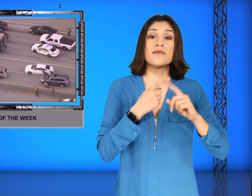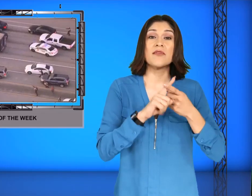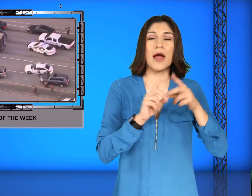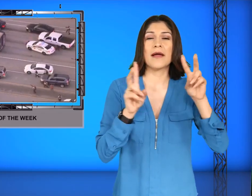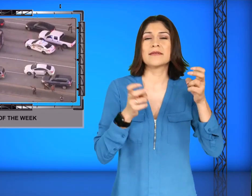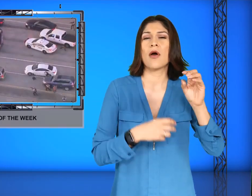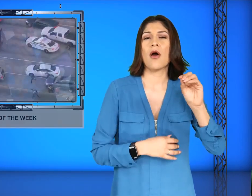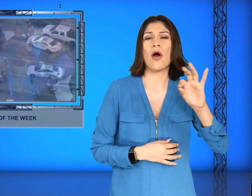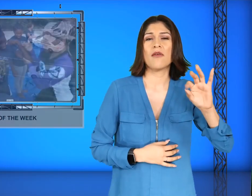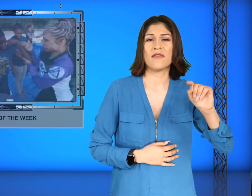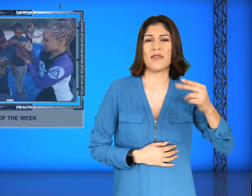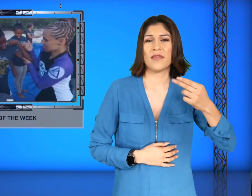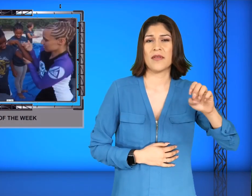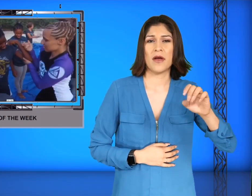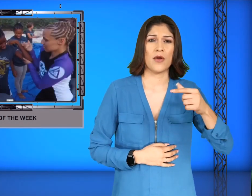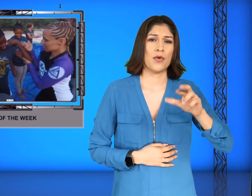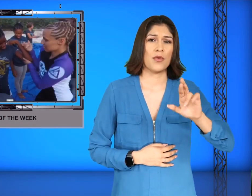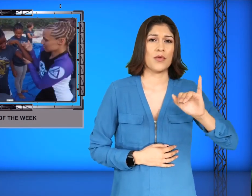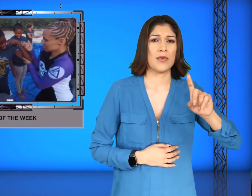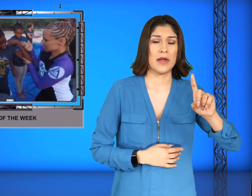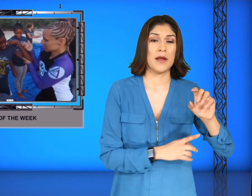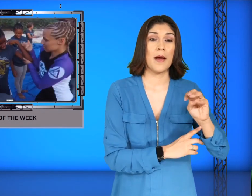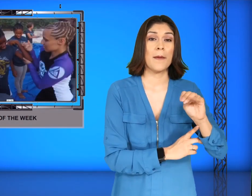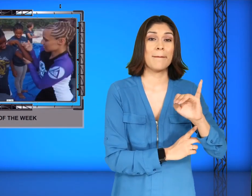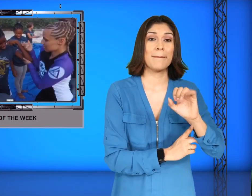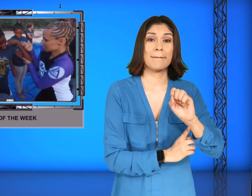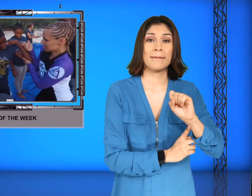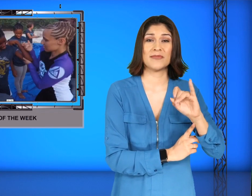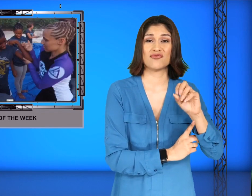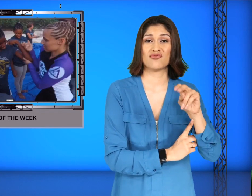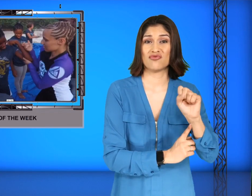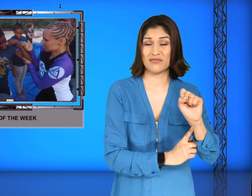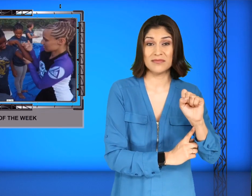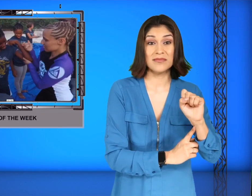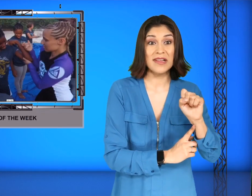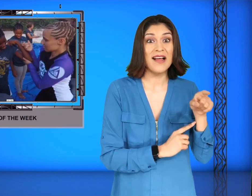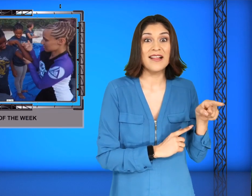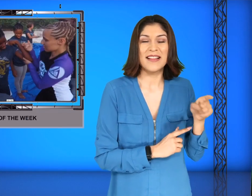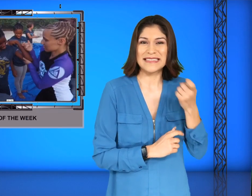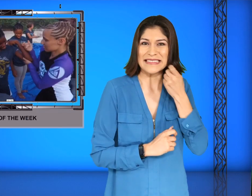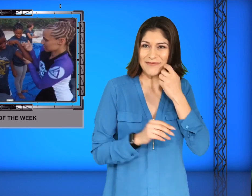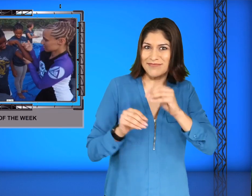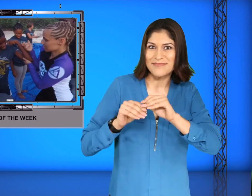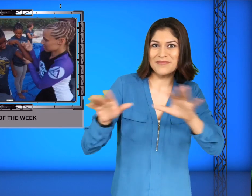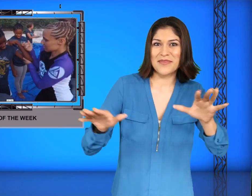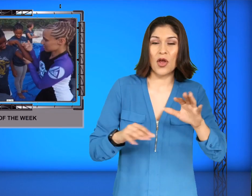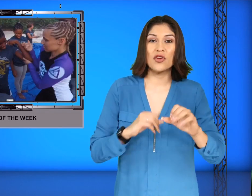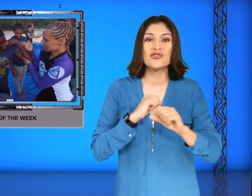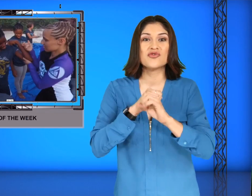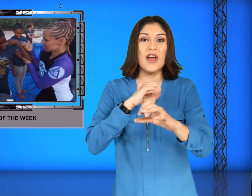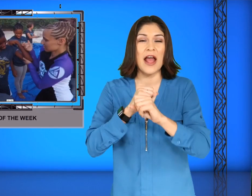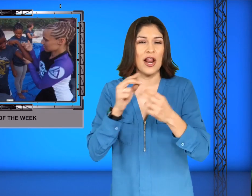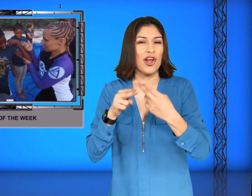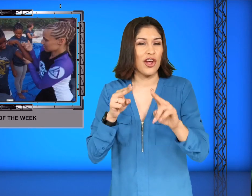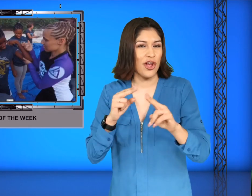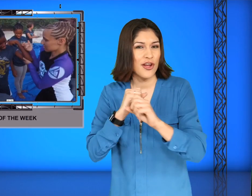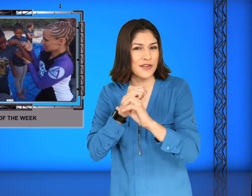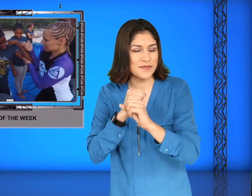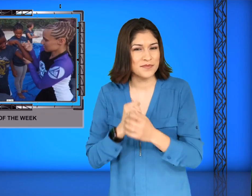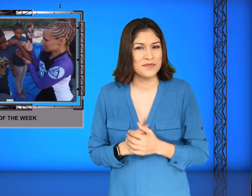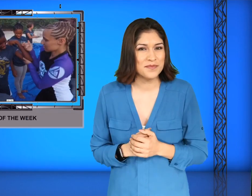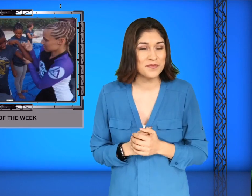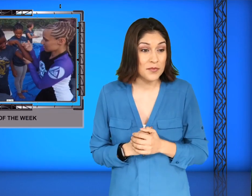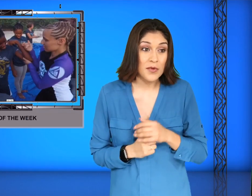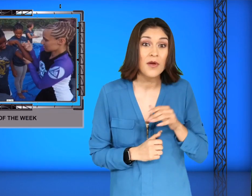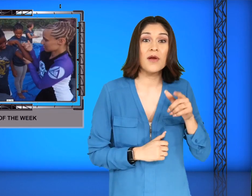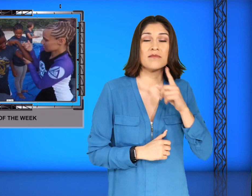And our friends at "Off The Grid Missions" just released a new trailer.